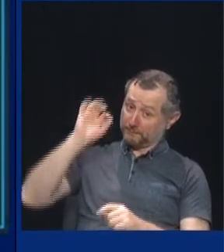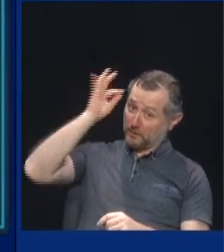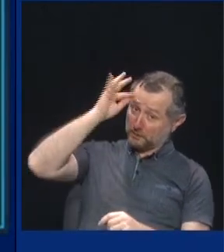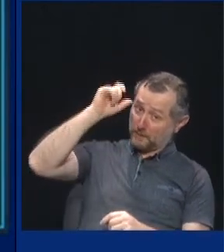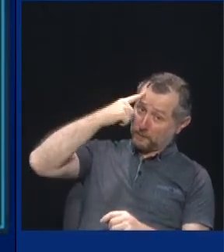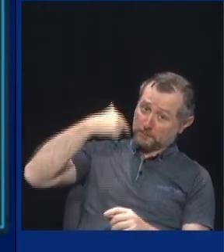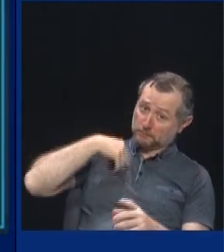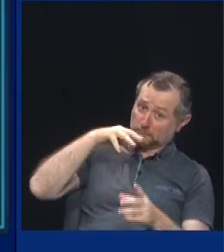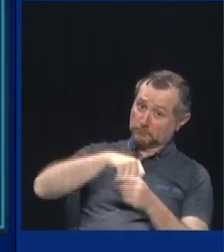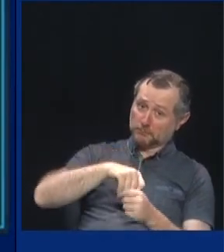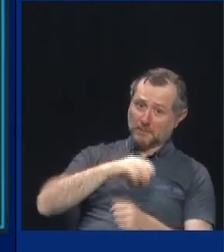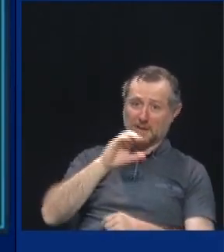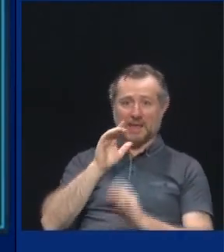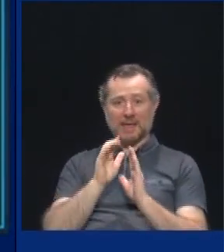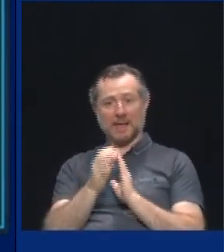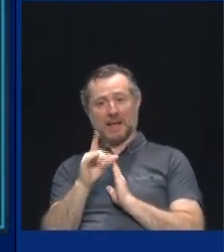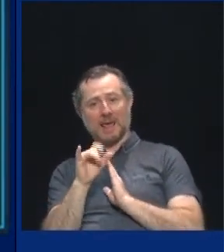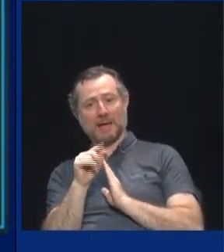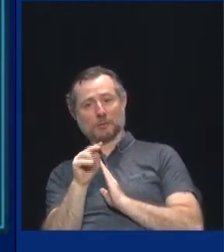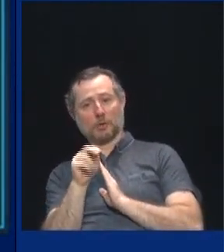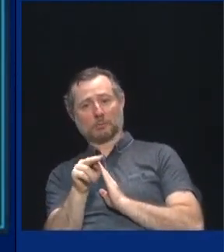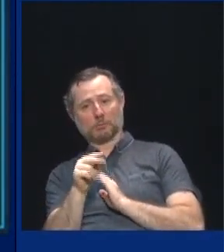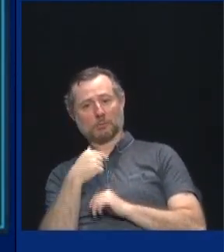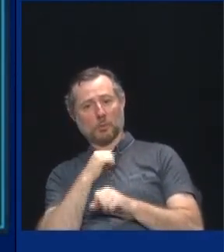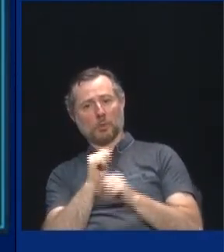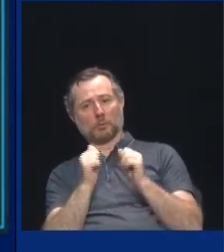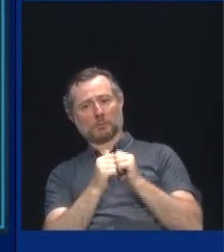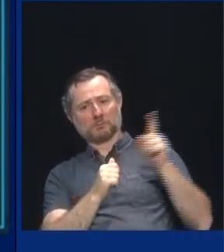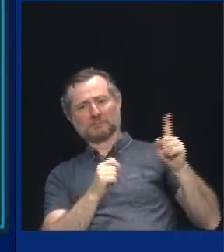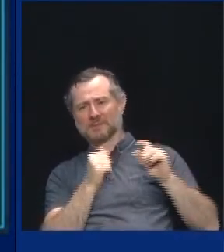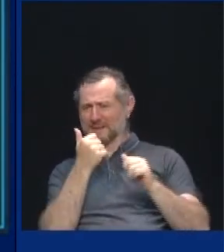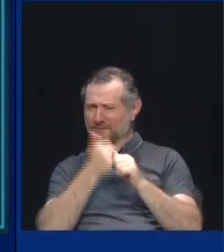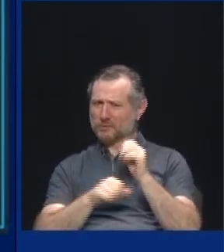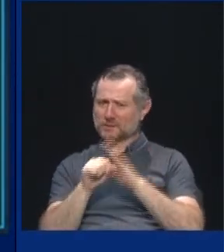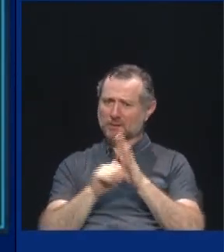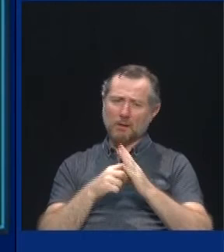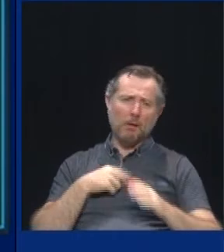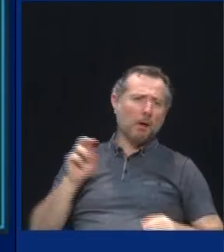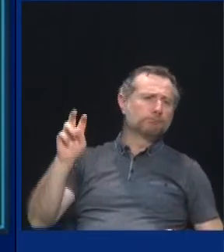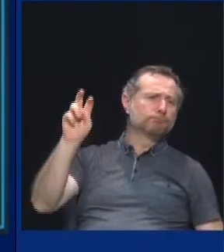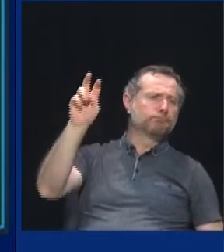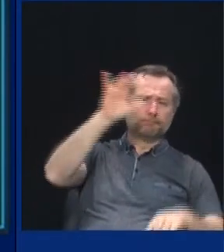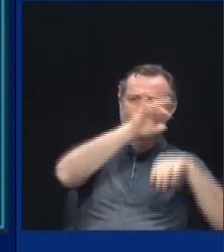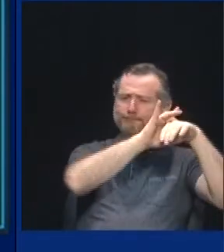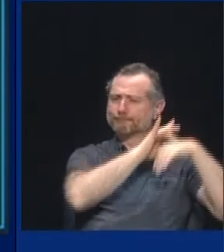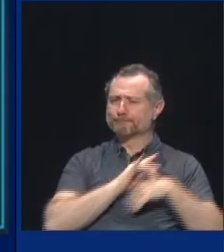YORKERS YOU'RE TOUGH, YOU'RE WHEN I WAS IN THE FEDERAL GOVERNMENT IN THE CLINTON ADMINISTRATION, I WORKED IN EVERY STATE IN THE UNITED